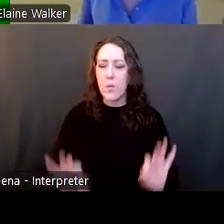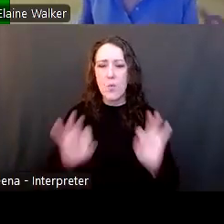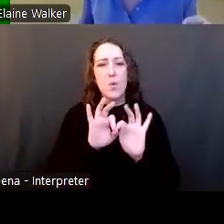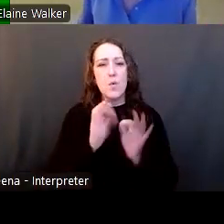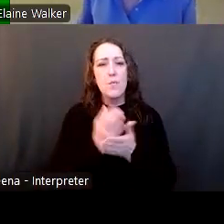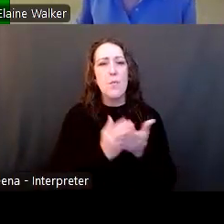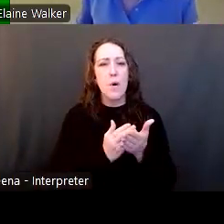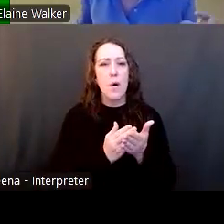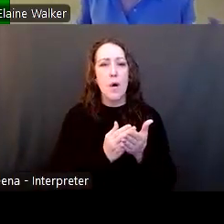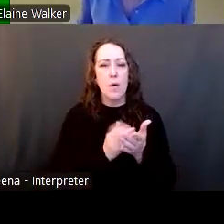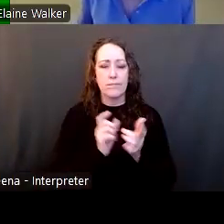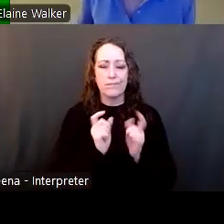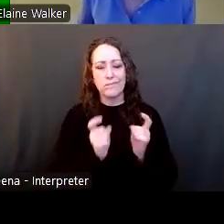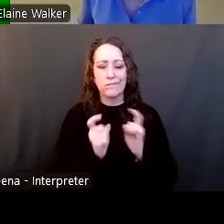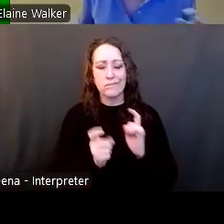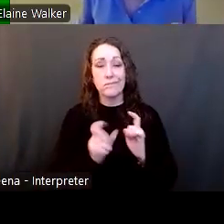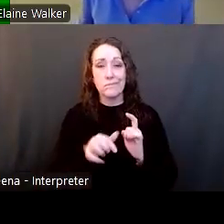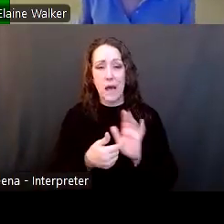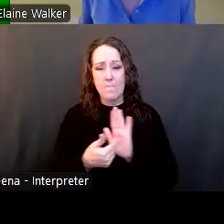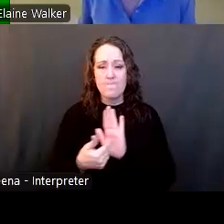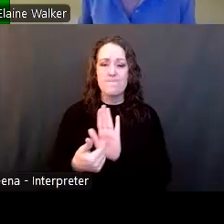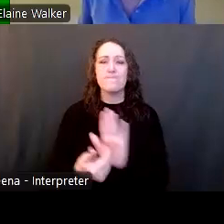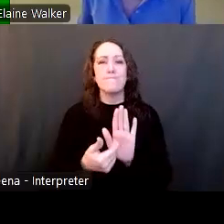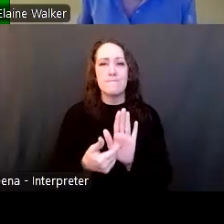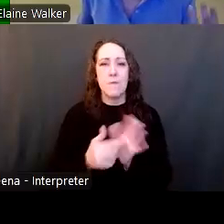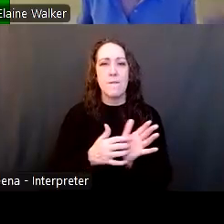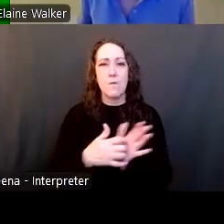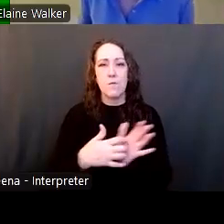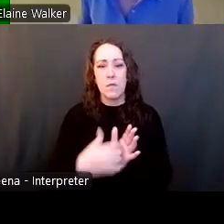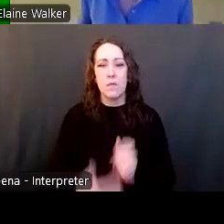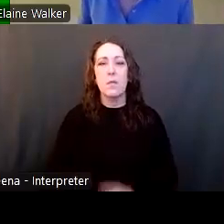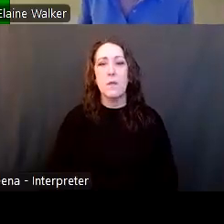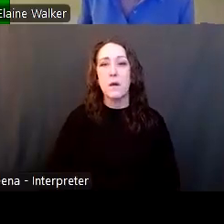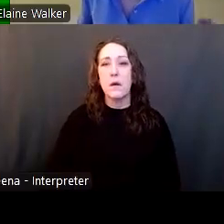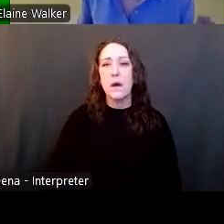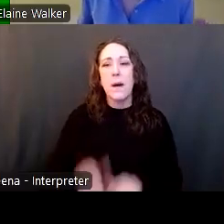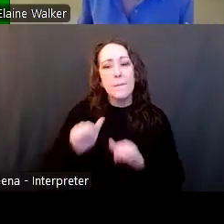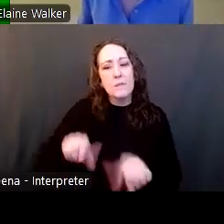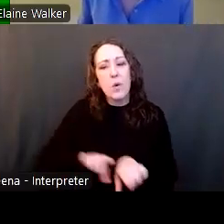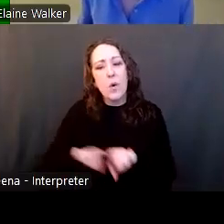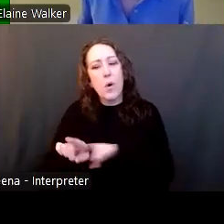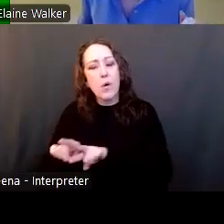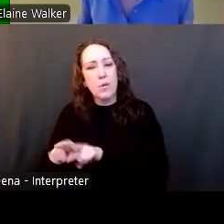altering the expression of vulnerability and potentially also offering clues about